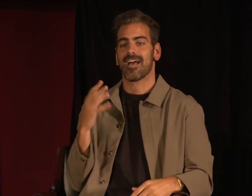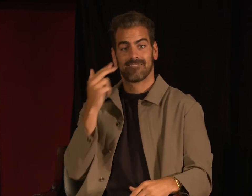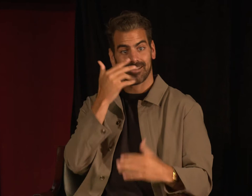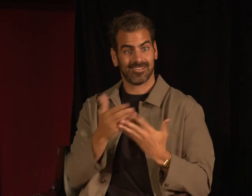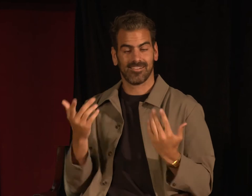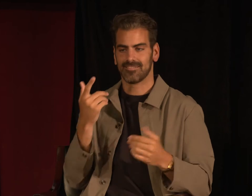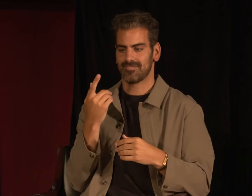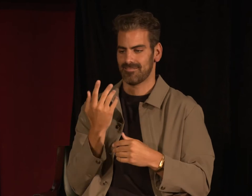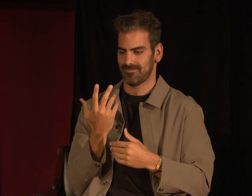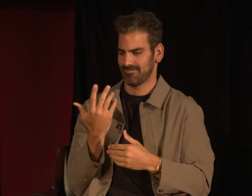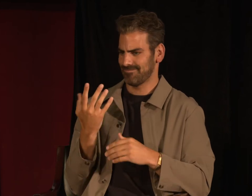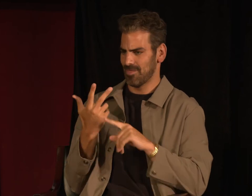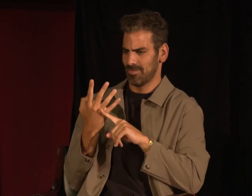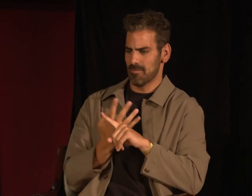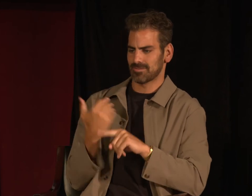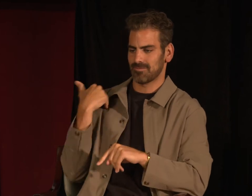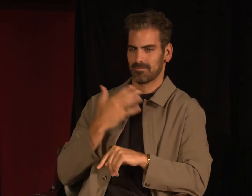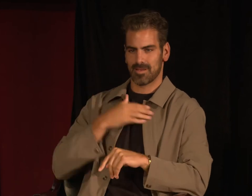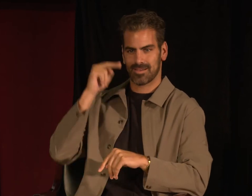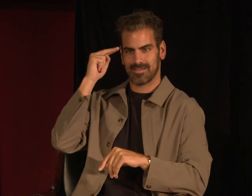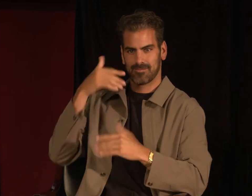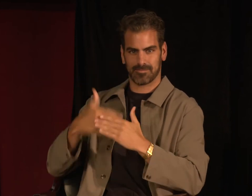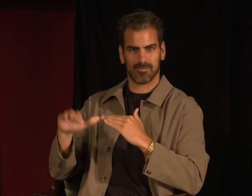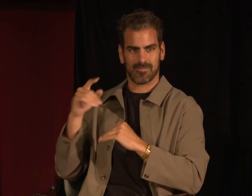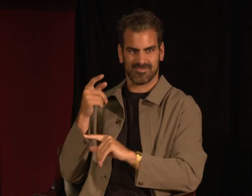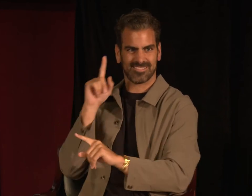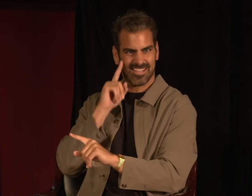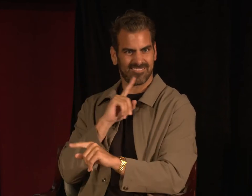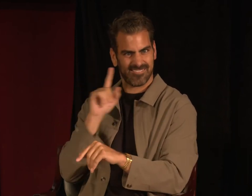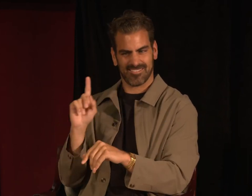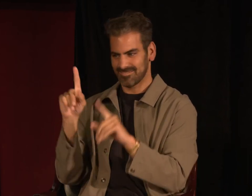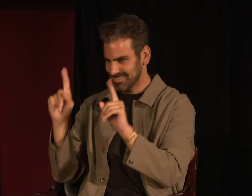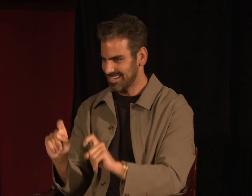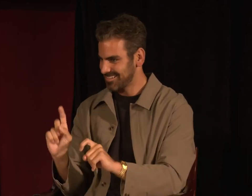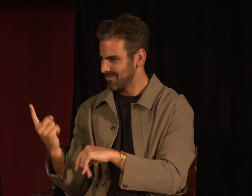generation in an incredible family. Now, four months ago, my oldest brother had a